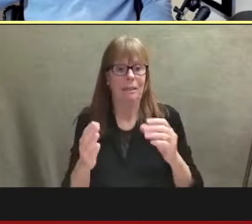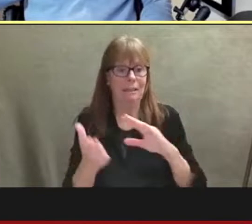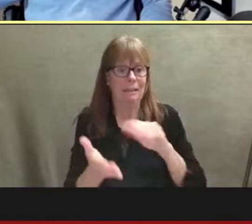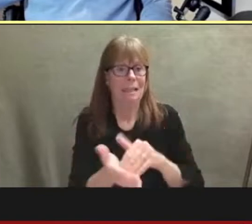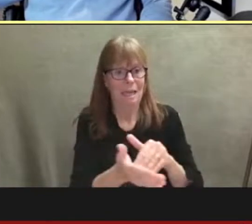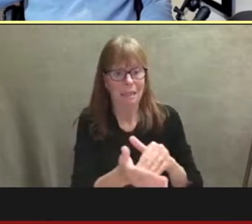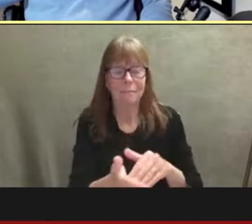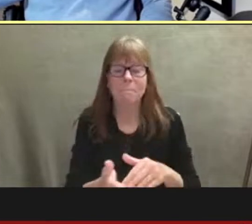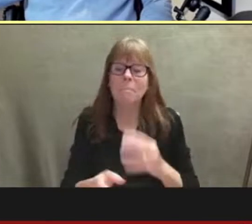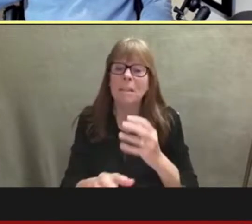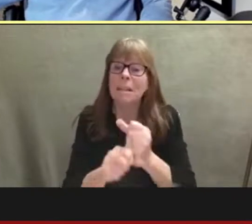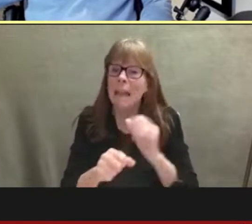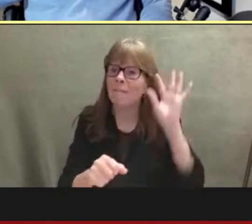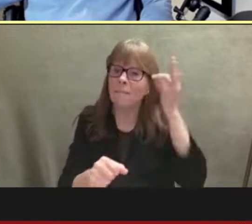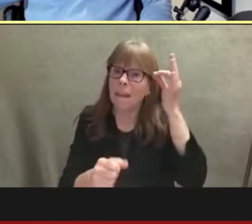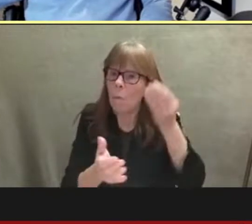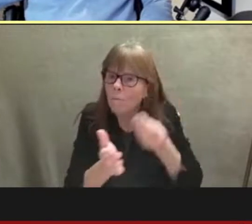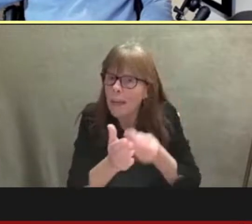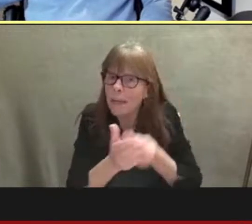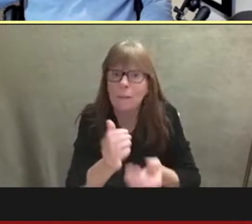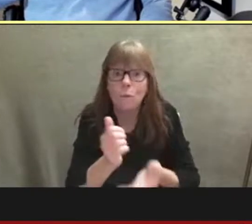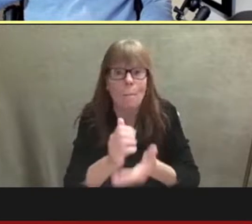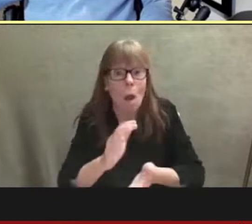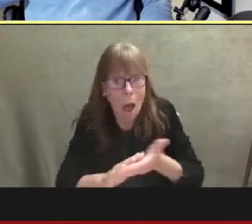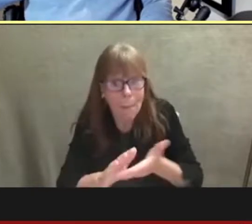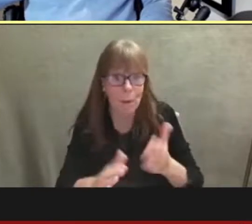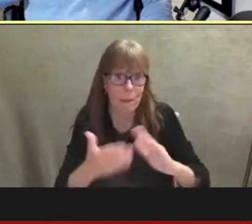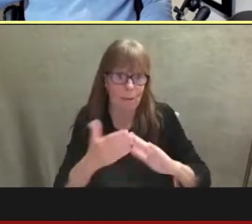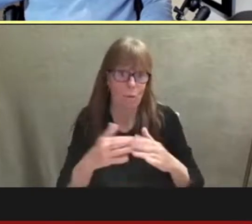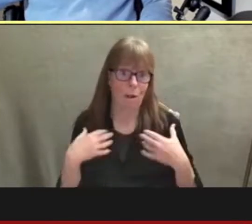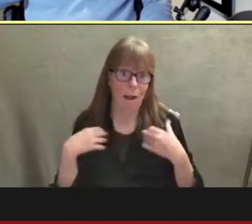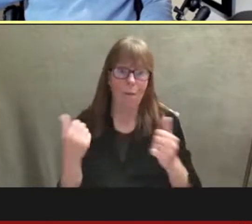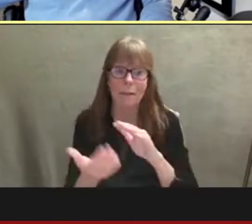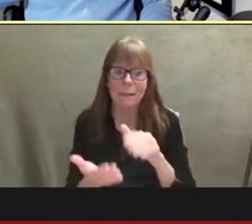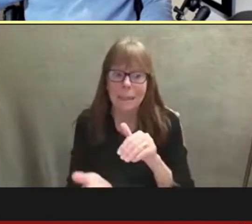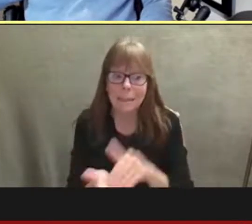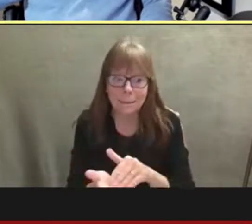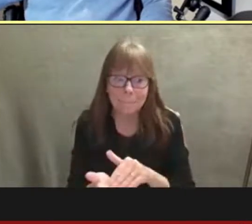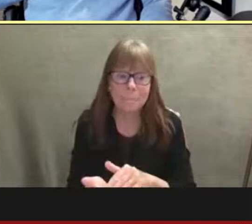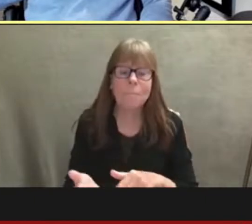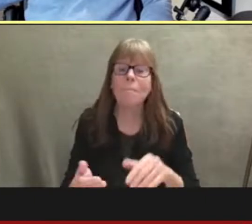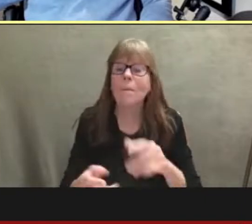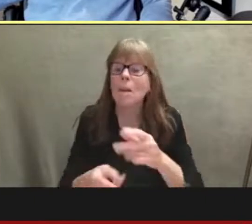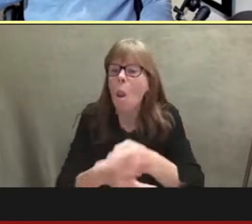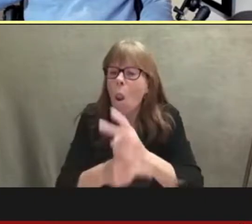to develop and operate community health centers. Access to loan repayment and training programs in